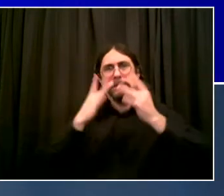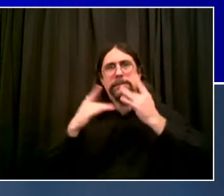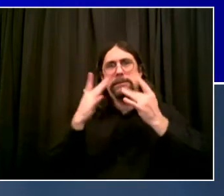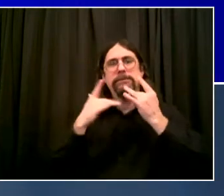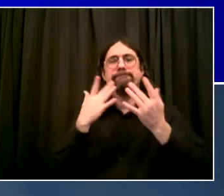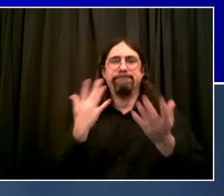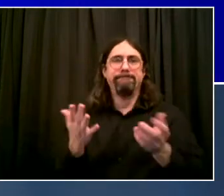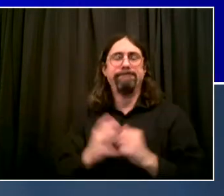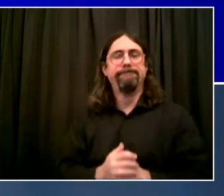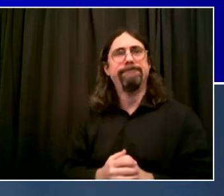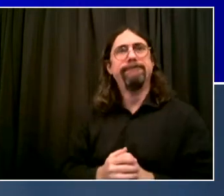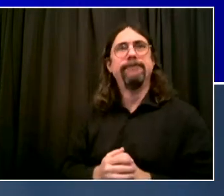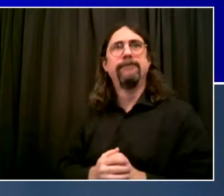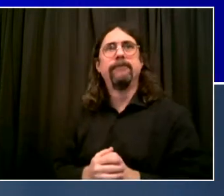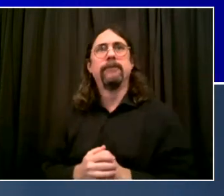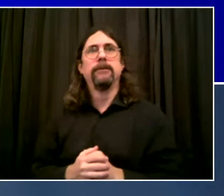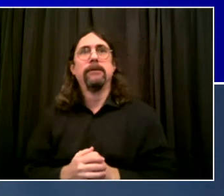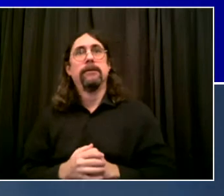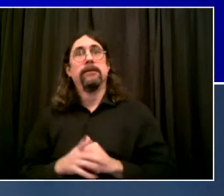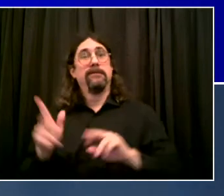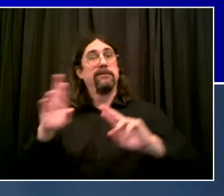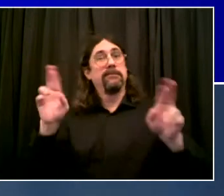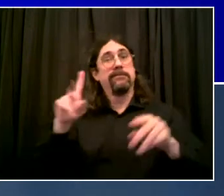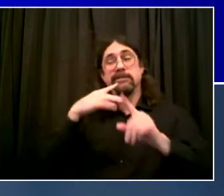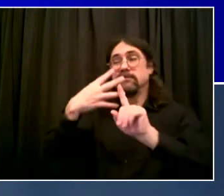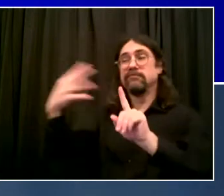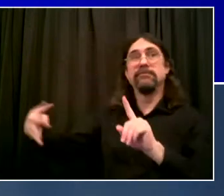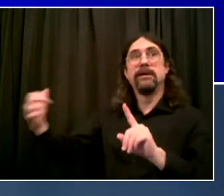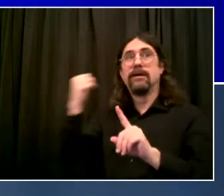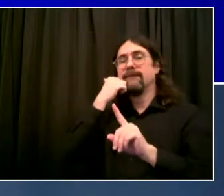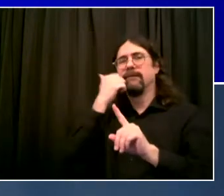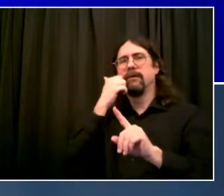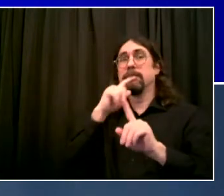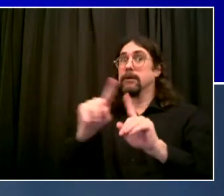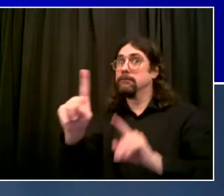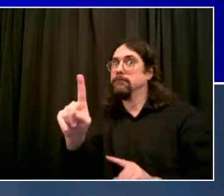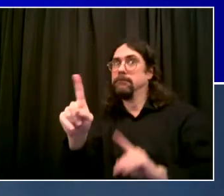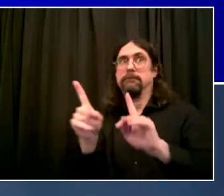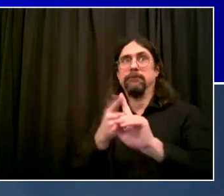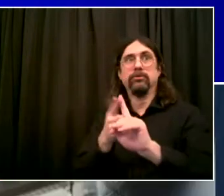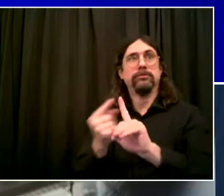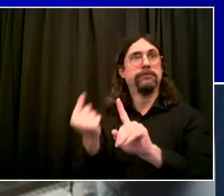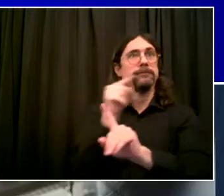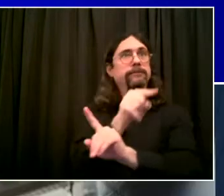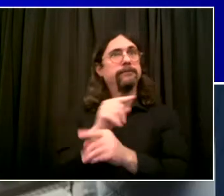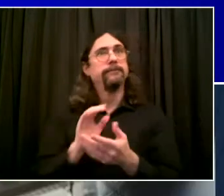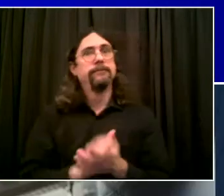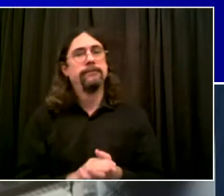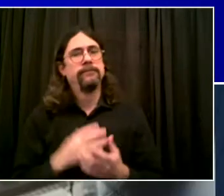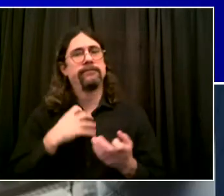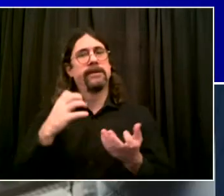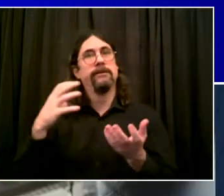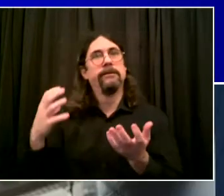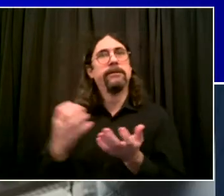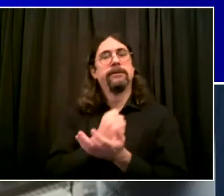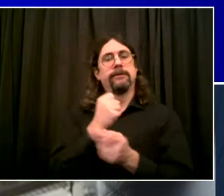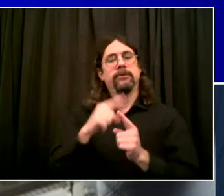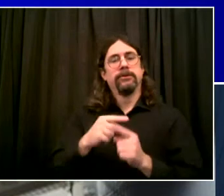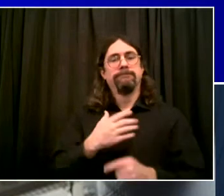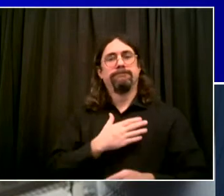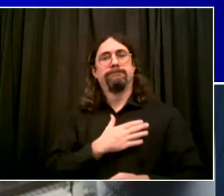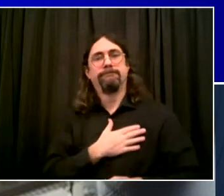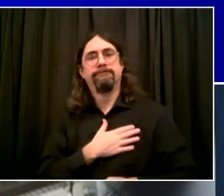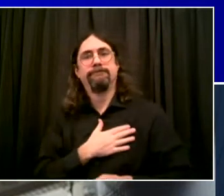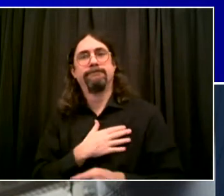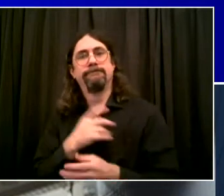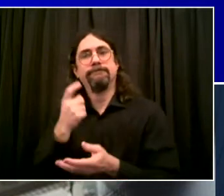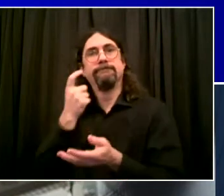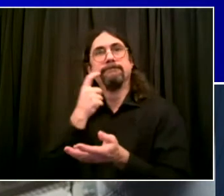NEIGHBORHOODS